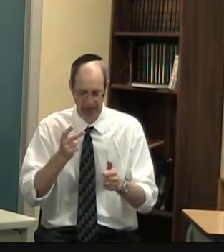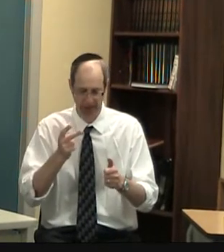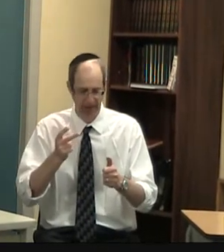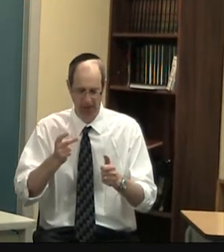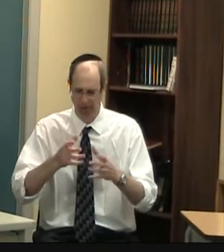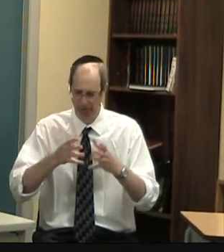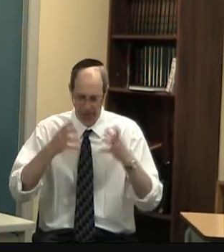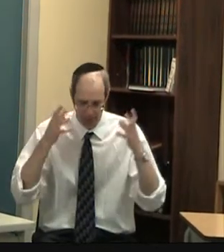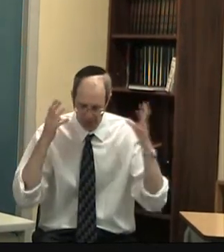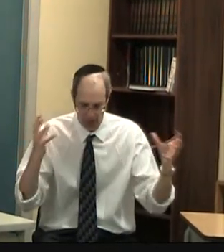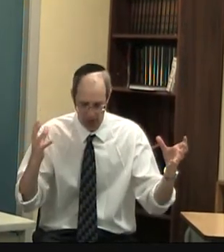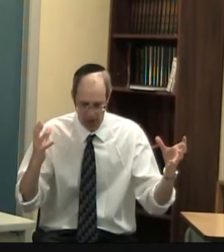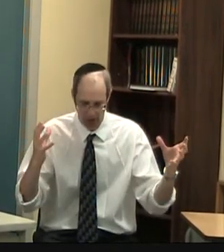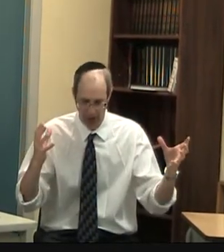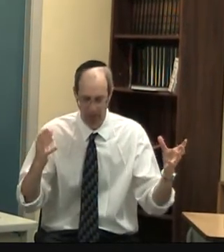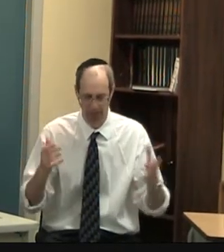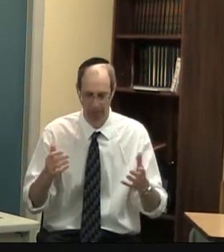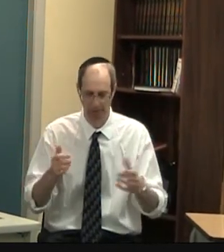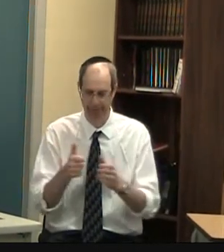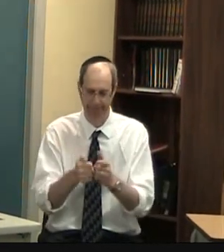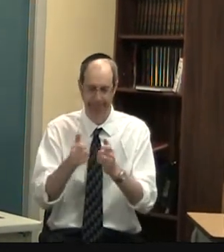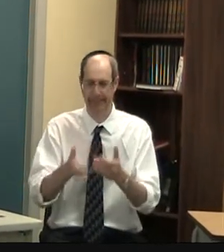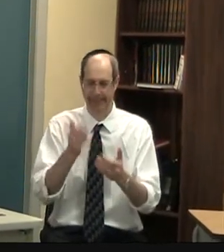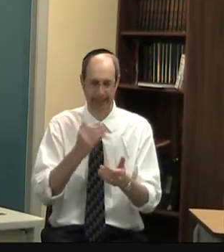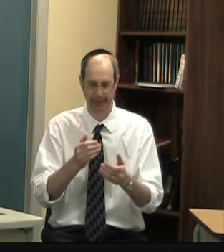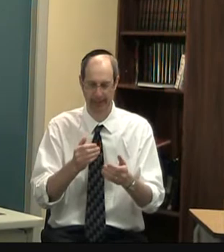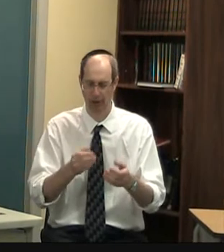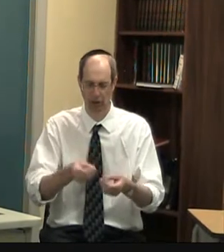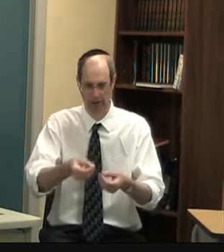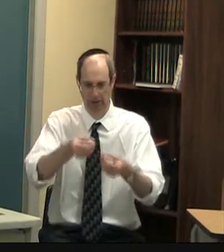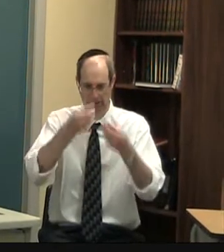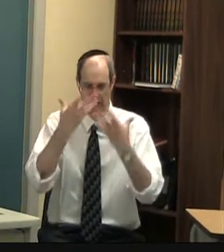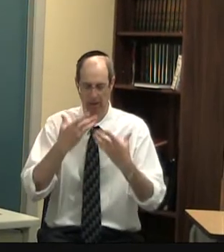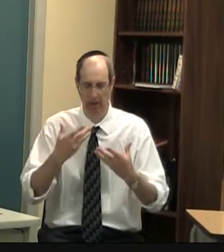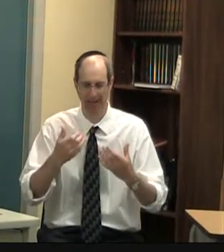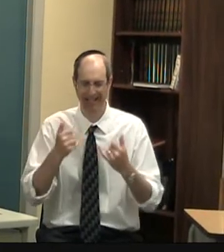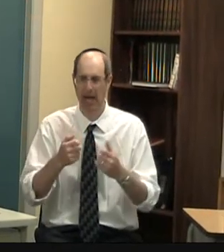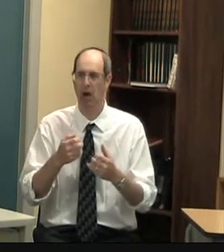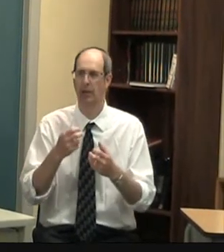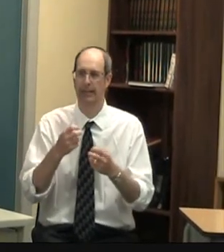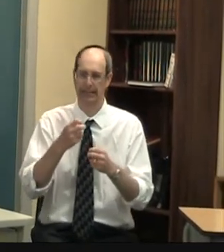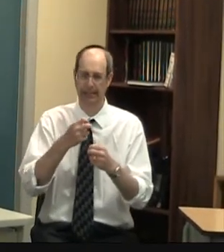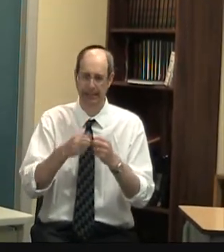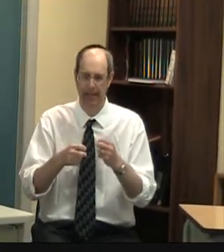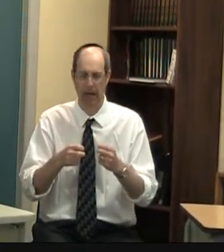in one subject because it's really just one click away It's a little bit tougher to go ahead and sort of buy into the package and little news